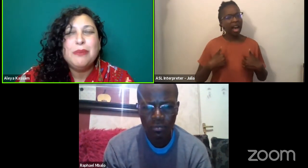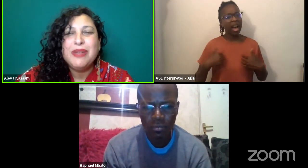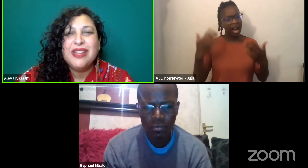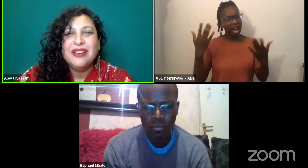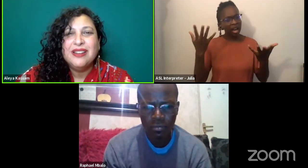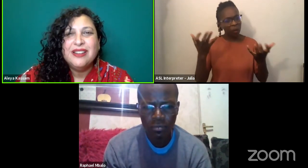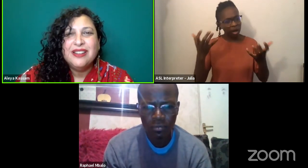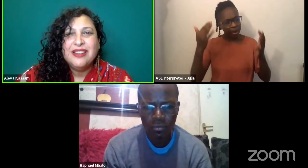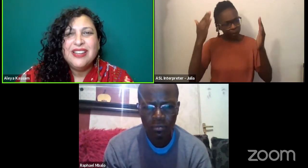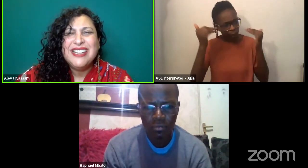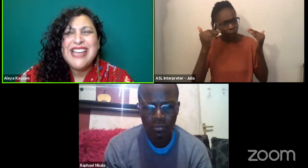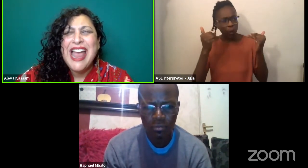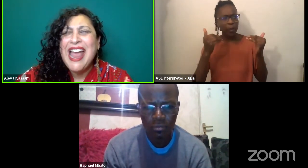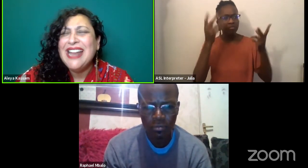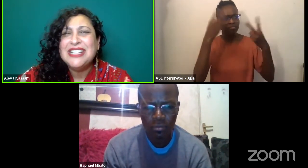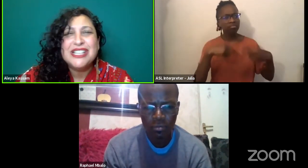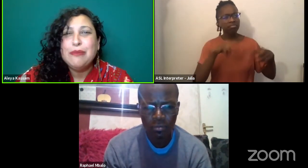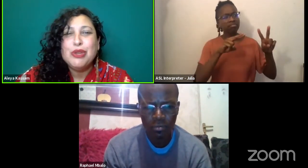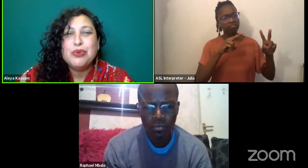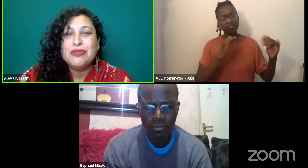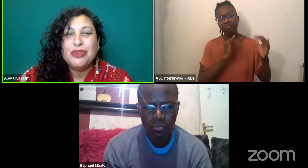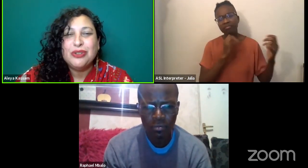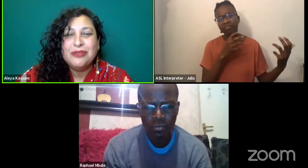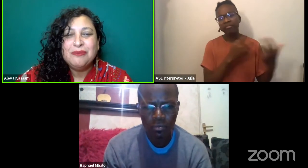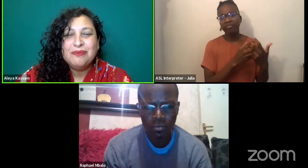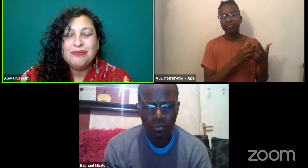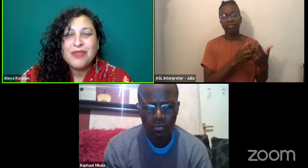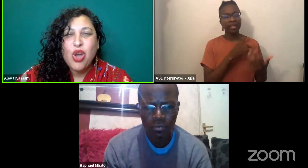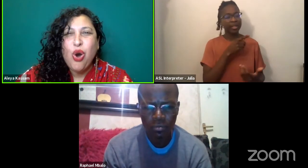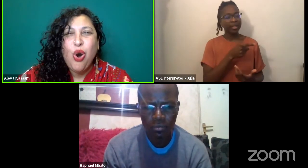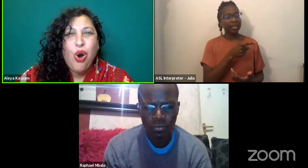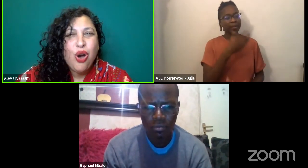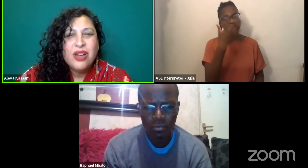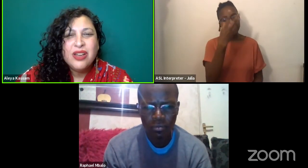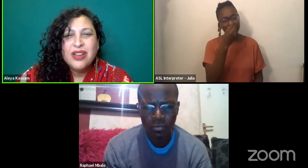to be intensely beautiful or reverence fear.